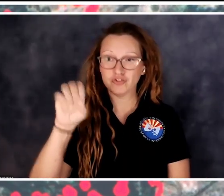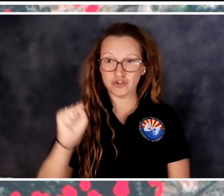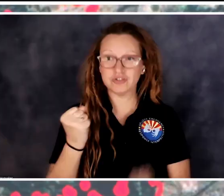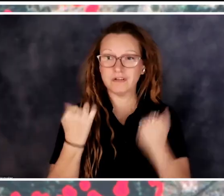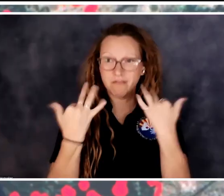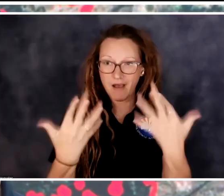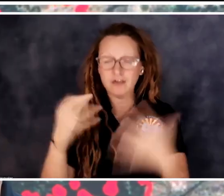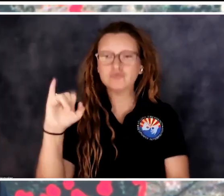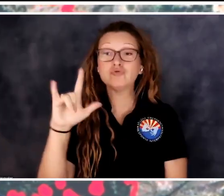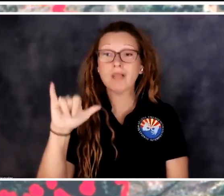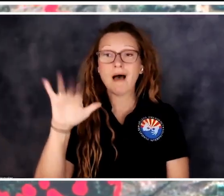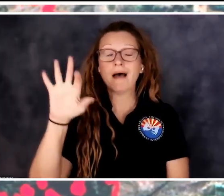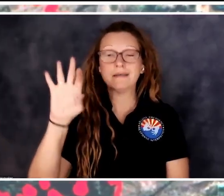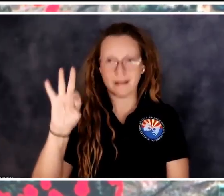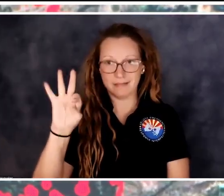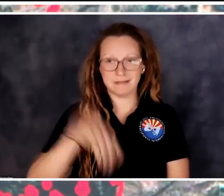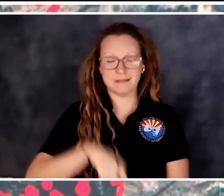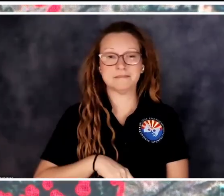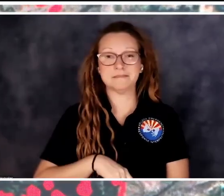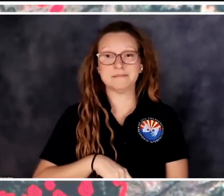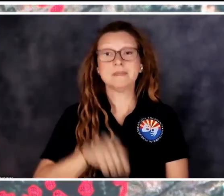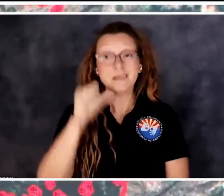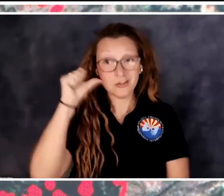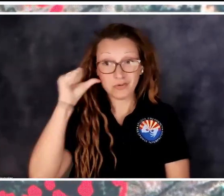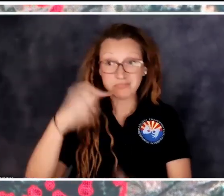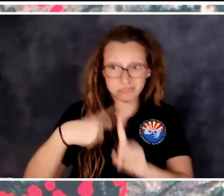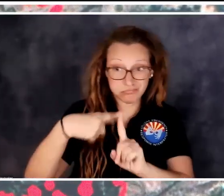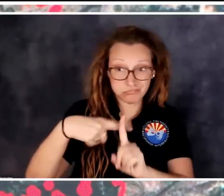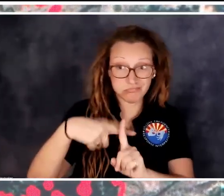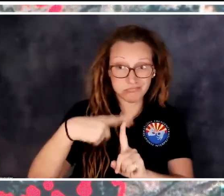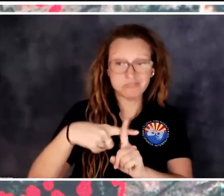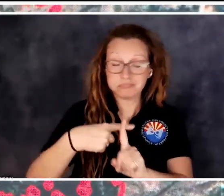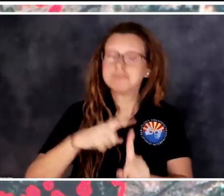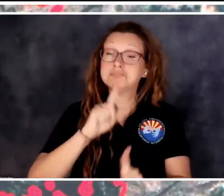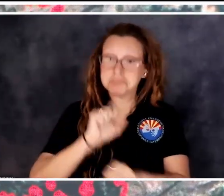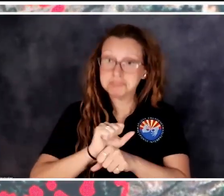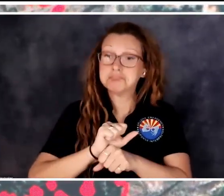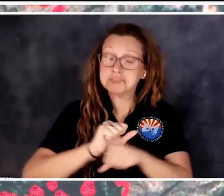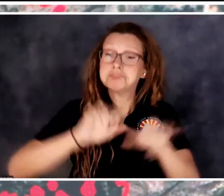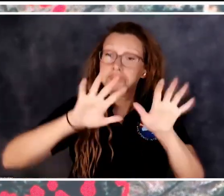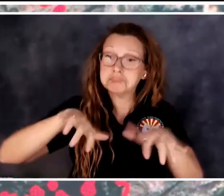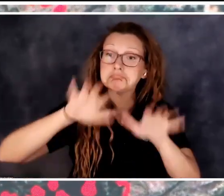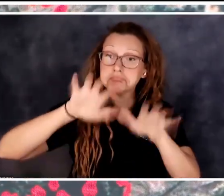on the Aspen Acres Fire for July 9th. We had a positive thing happen yesterday.